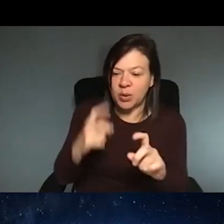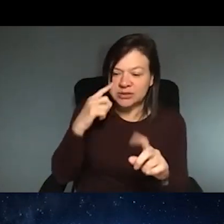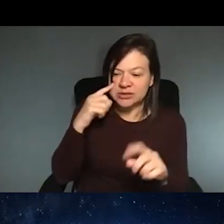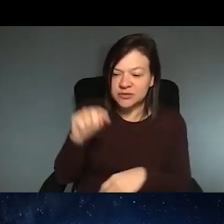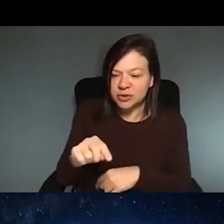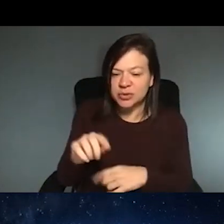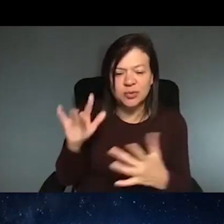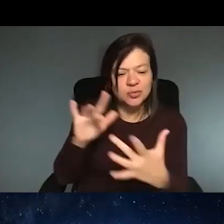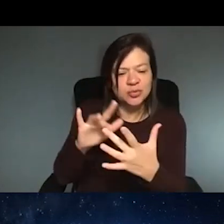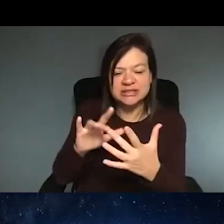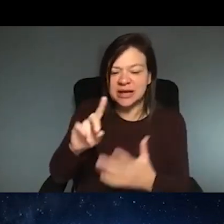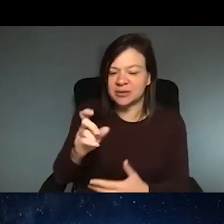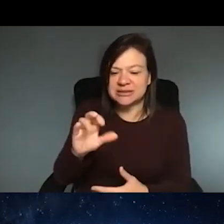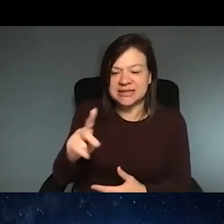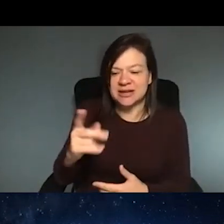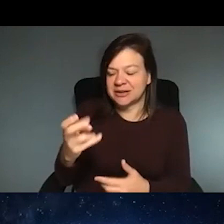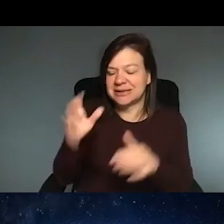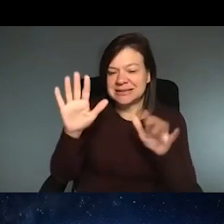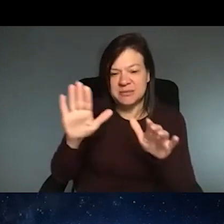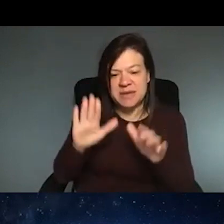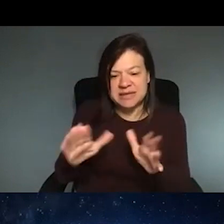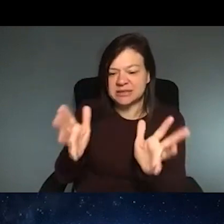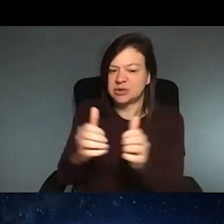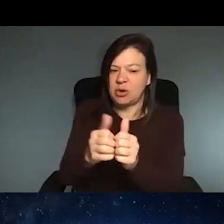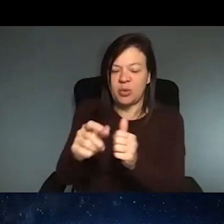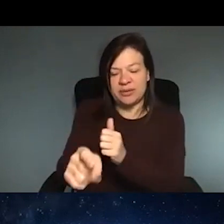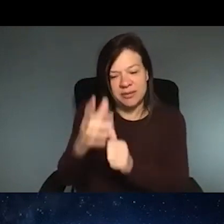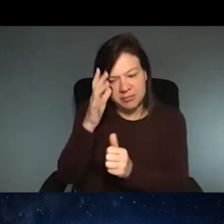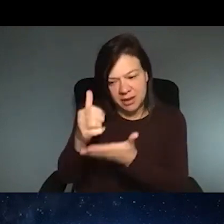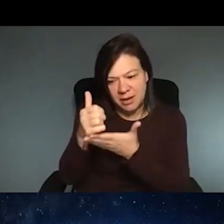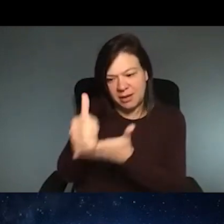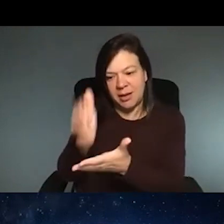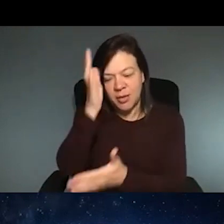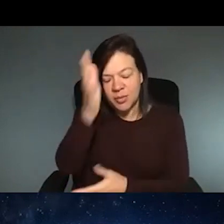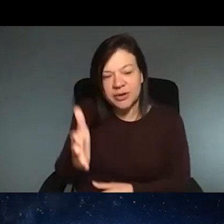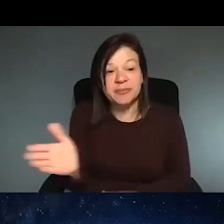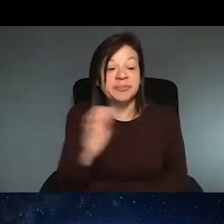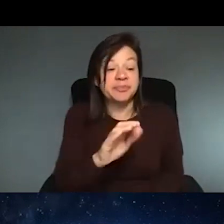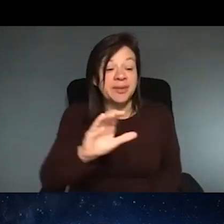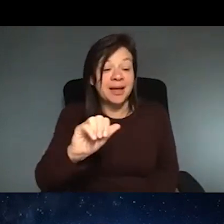HE IS AMAZING. TALK TO HIM AND HE WILL HELP YOU OUT I'M SURE.